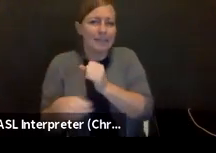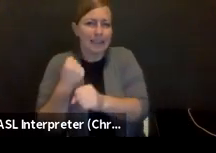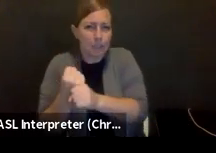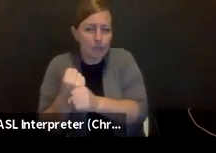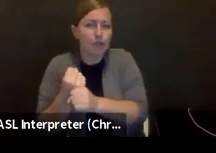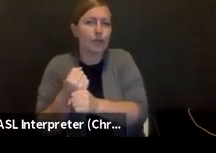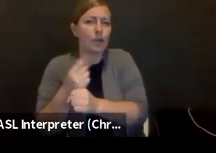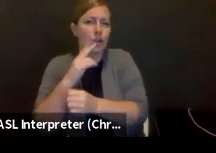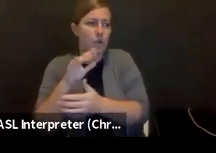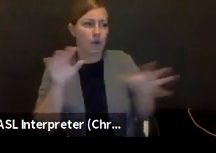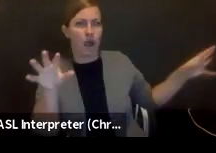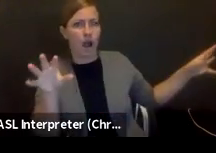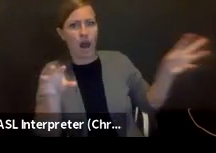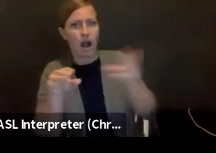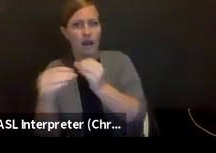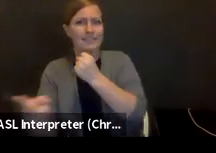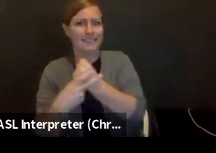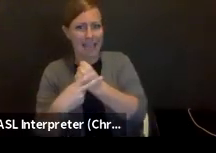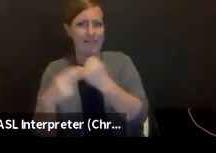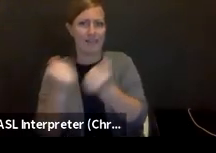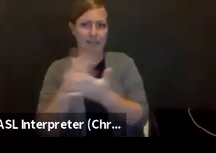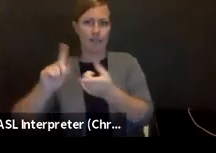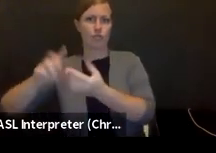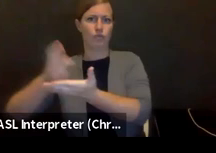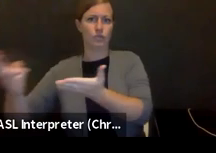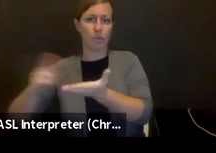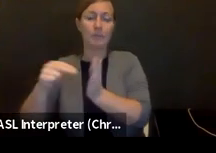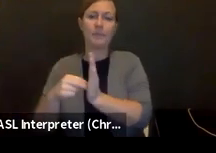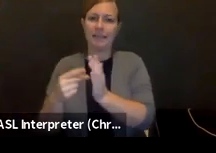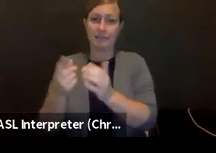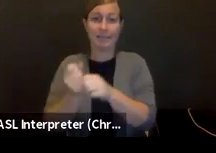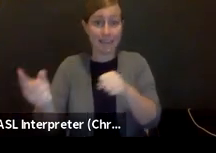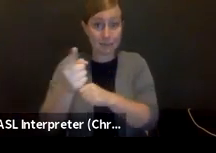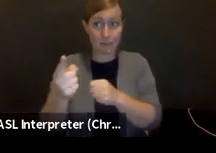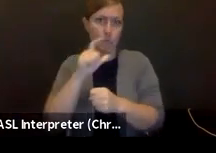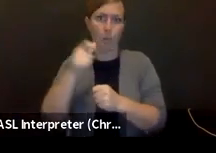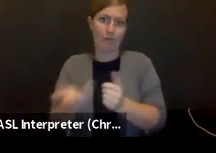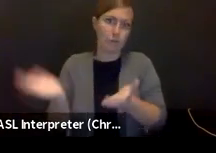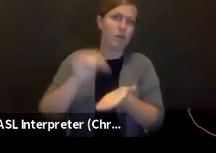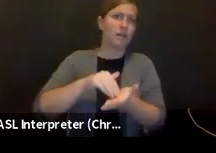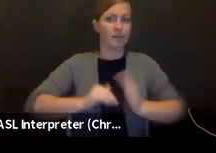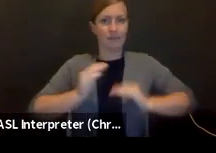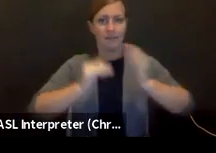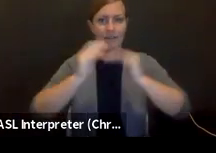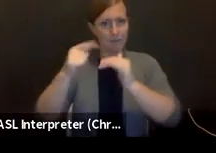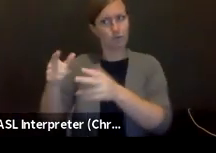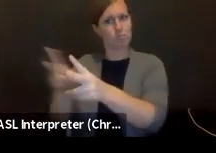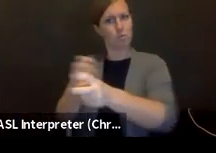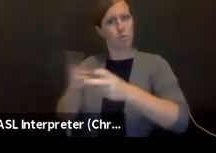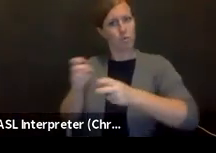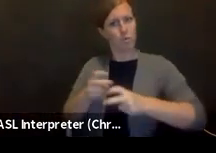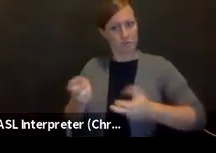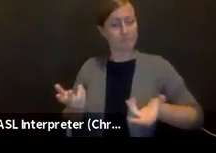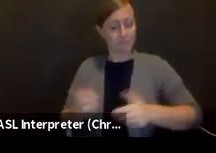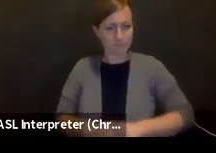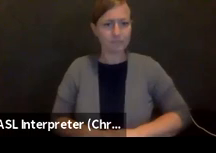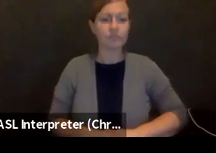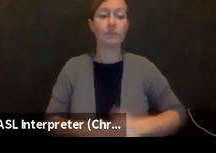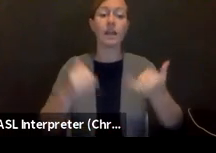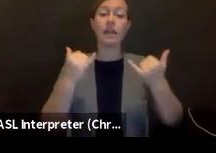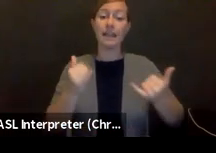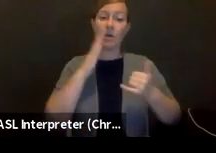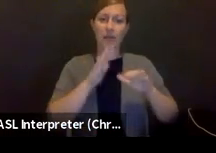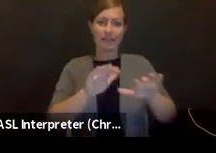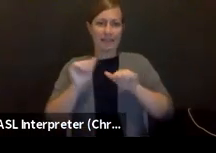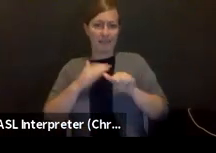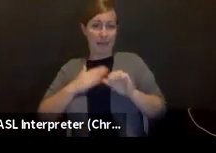ESD 189 - Amy Colburn: All of your courses to resources. So all of this stuff will be available. So if I go into. So now I'm going to leave my class. And I'm going to go up to resources.